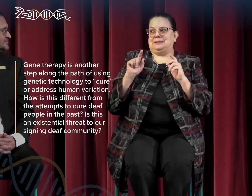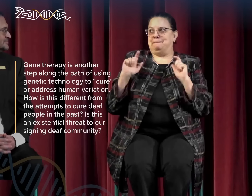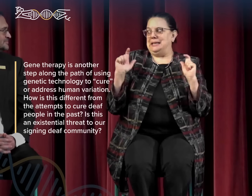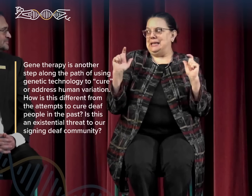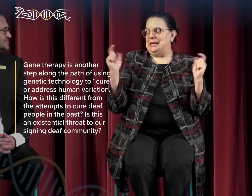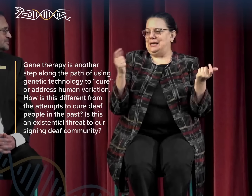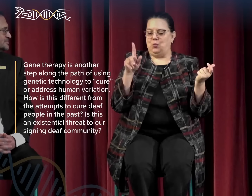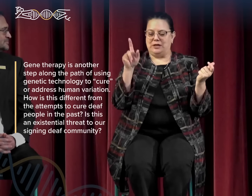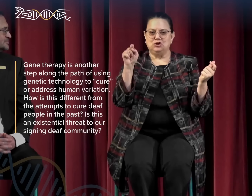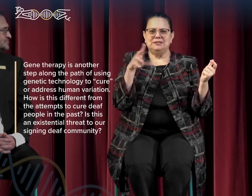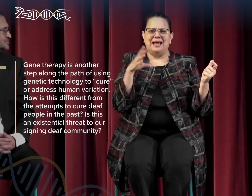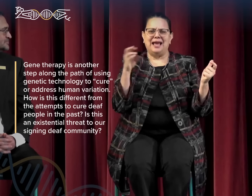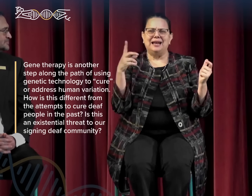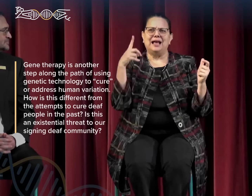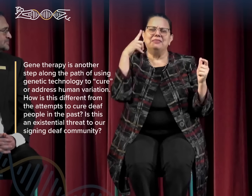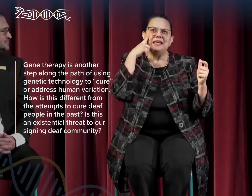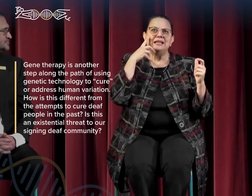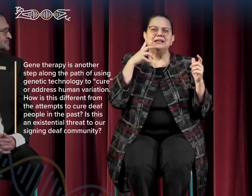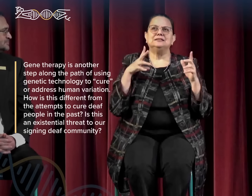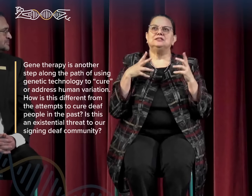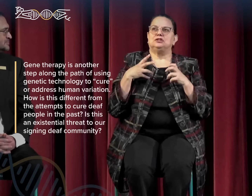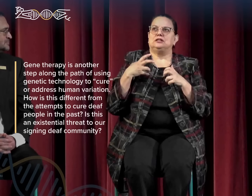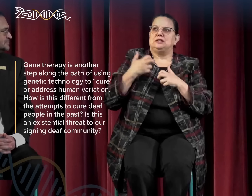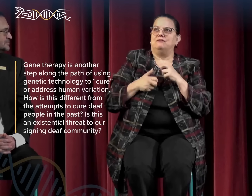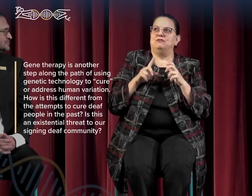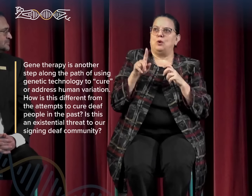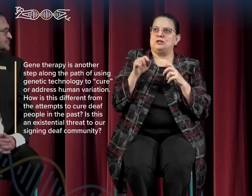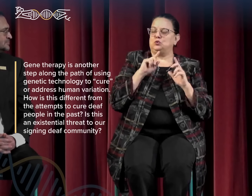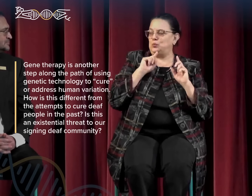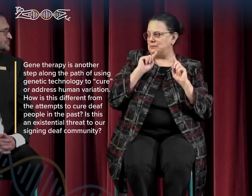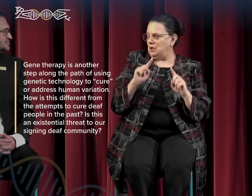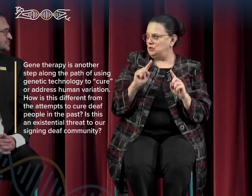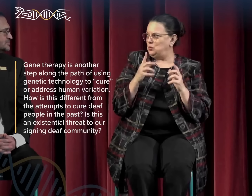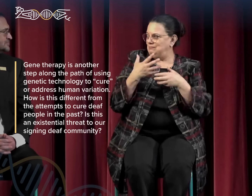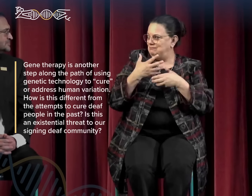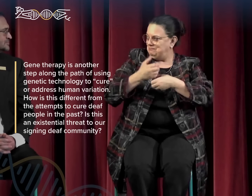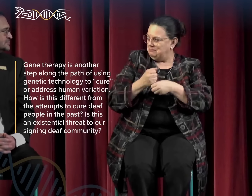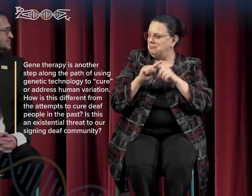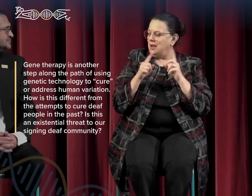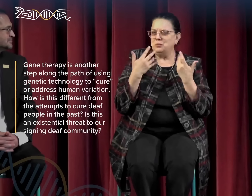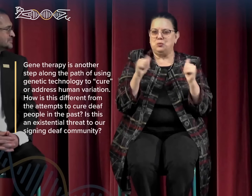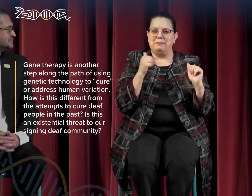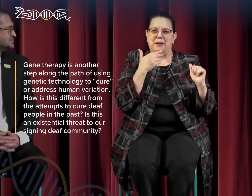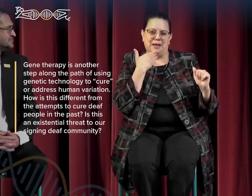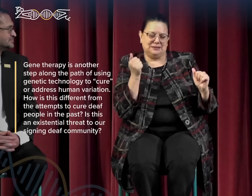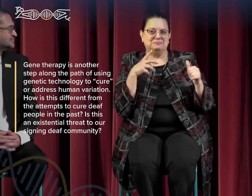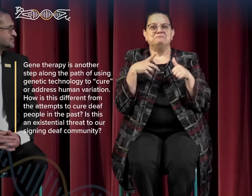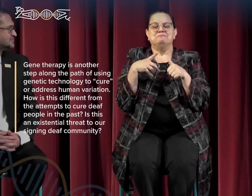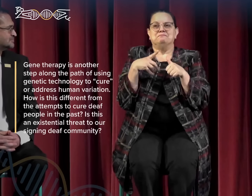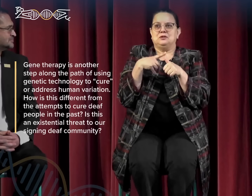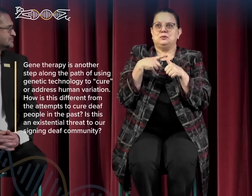These are huge questions. And the question you've asked me is very difficult to answer, especially in